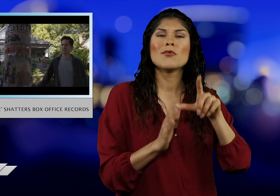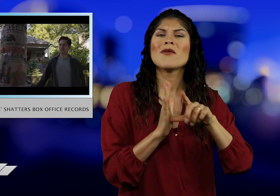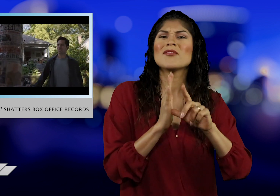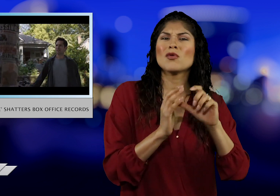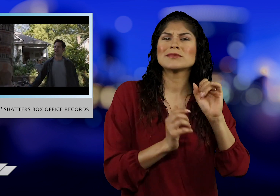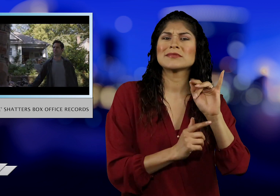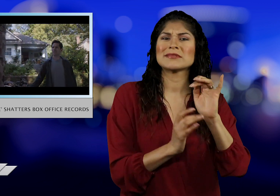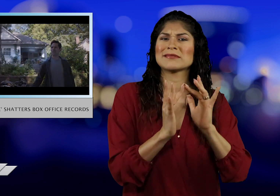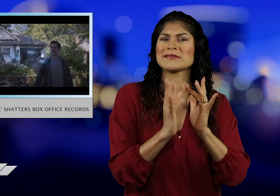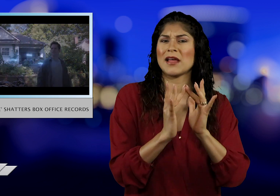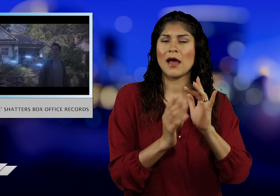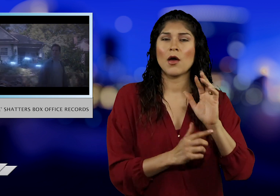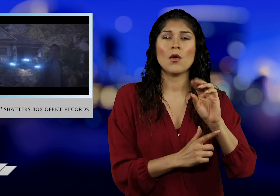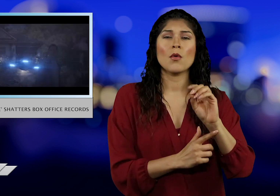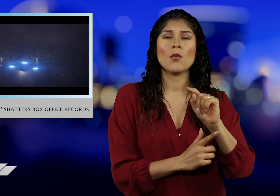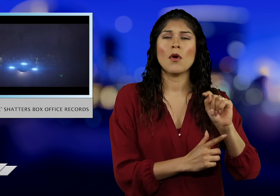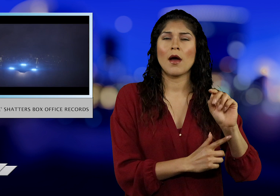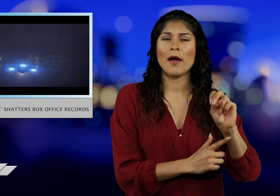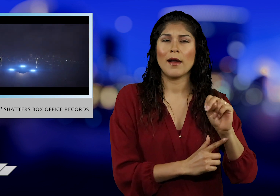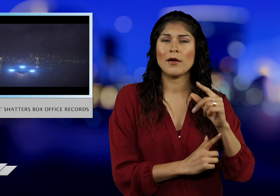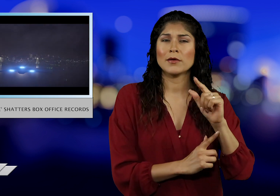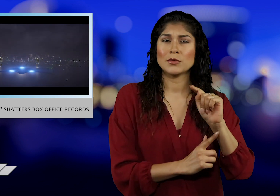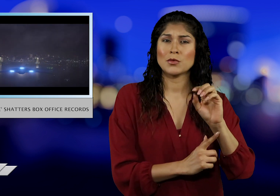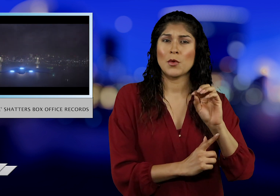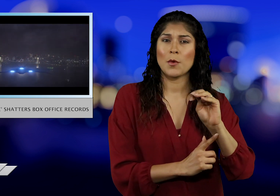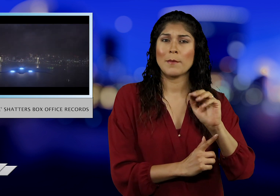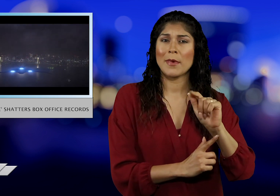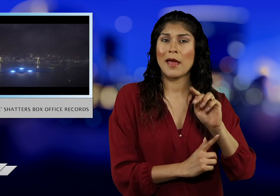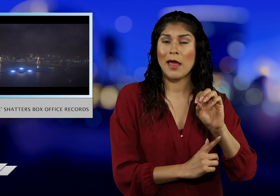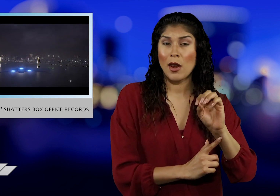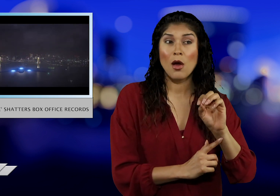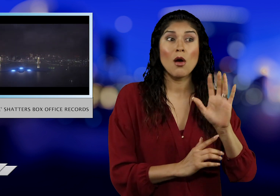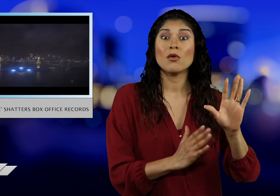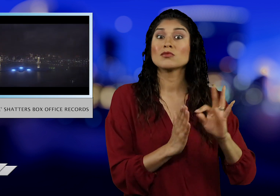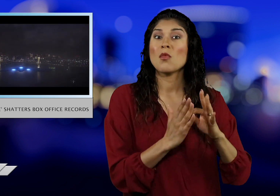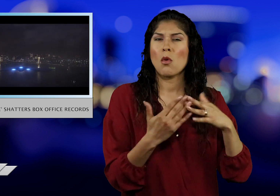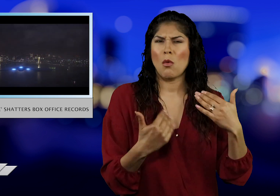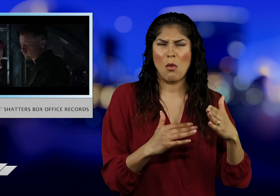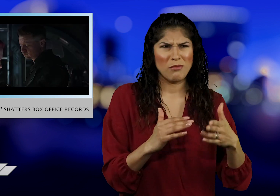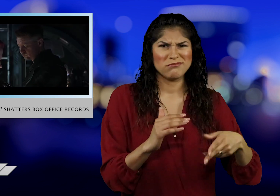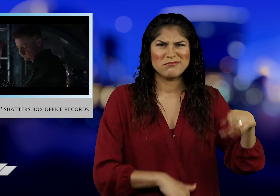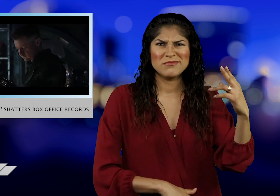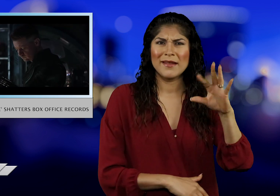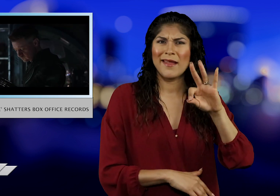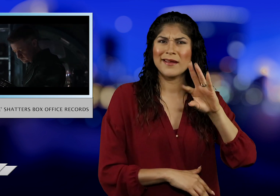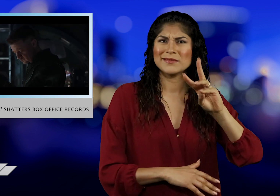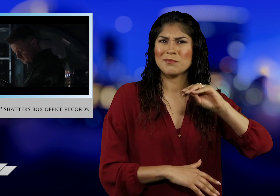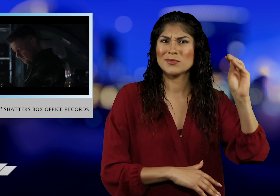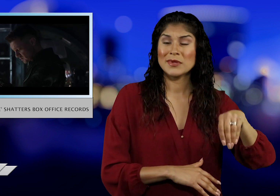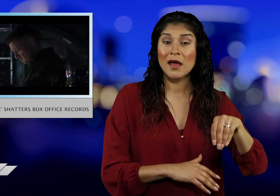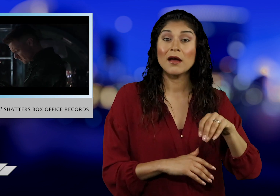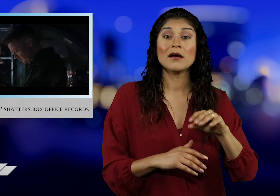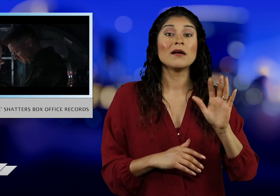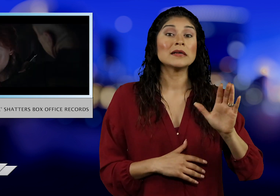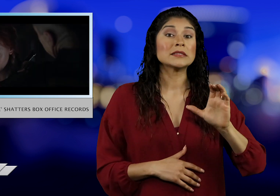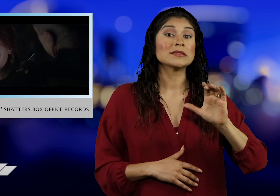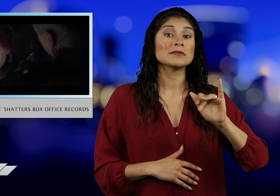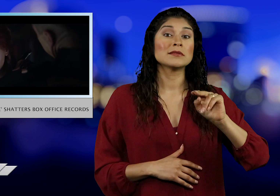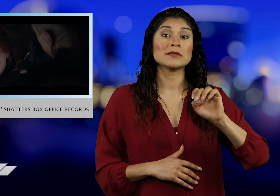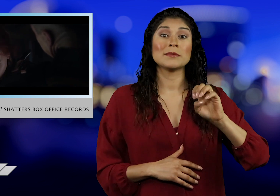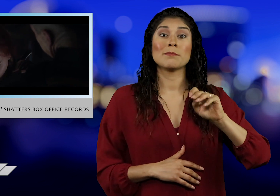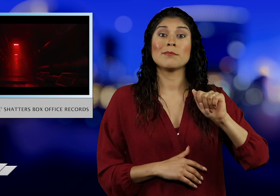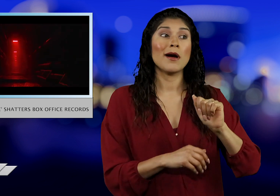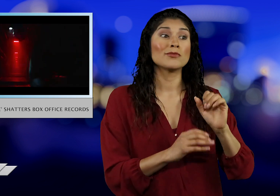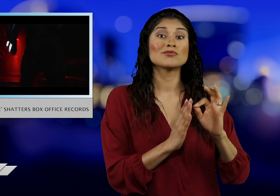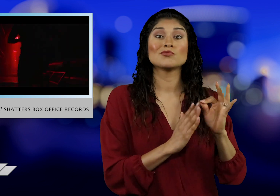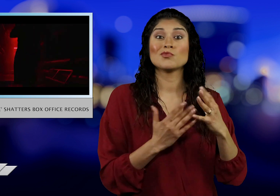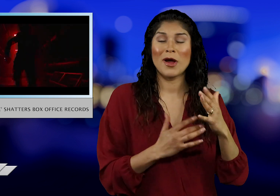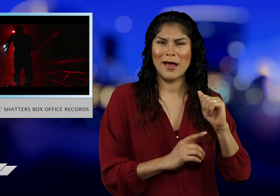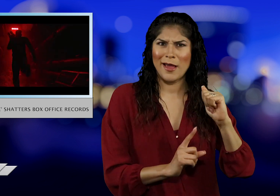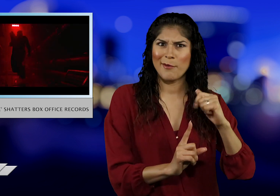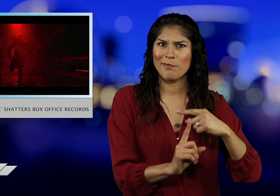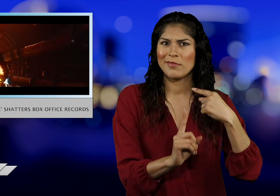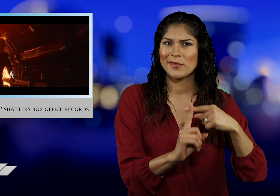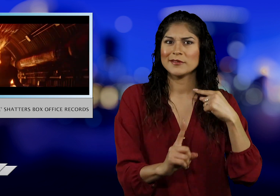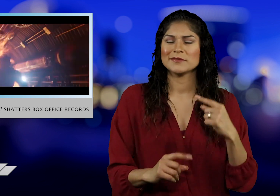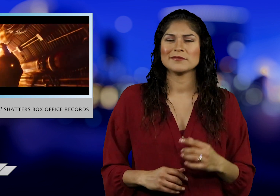It holds a 96 percent score on review site Rotten Tomato and an A-plus cinema score.